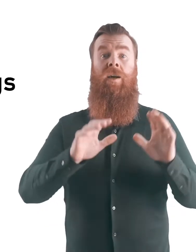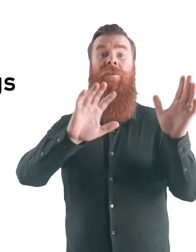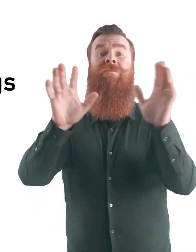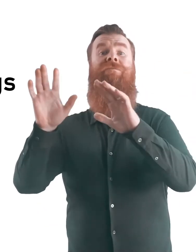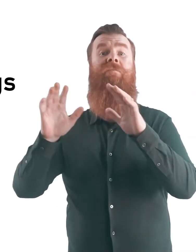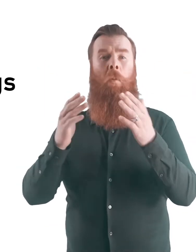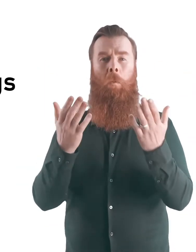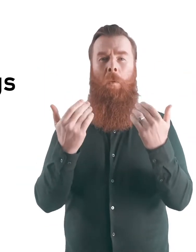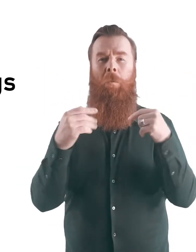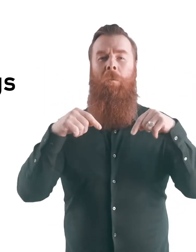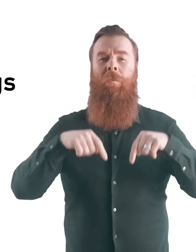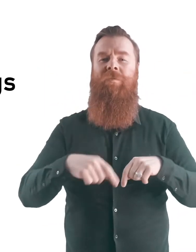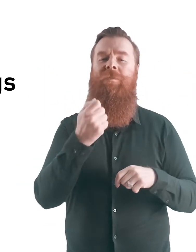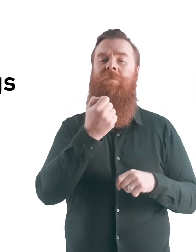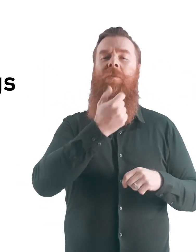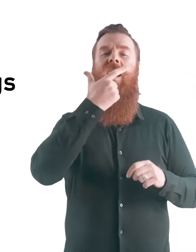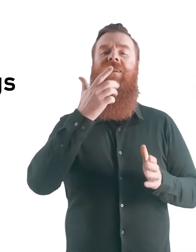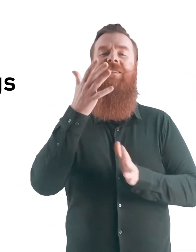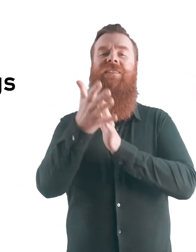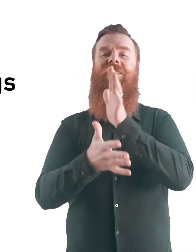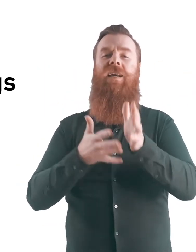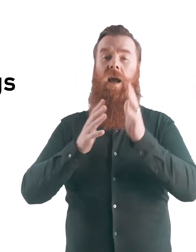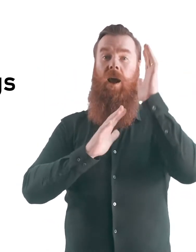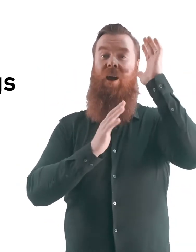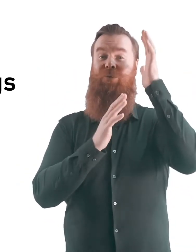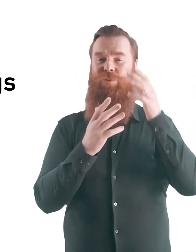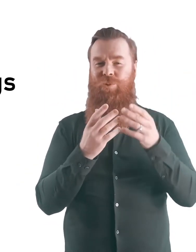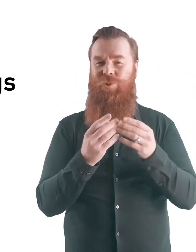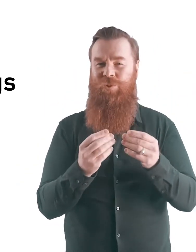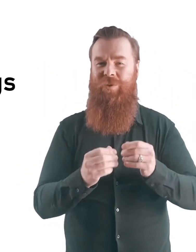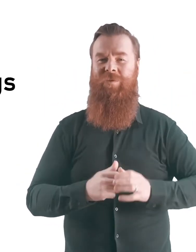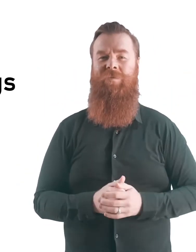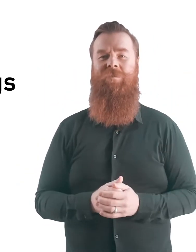Hello and welcome to the Smiling Signs Auslan Resource.